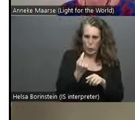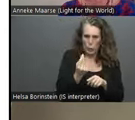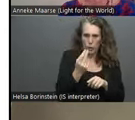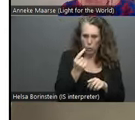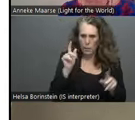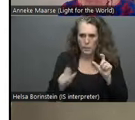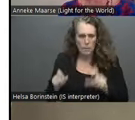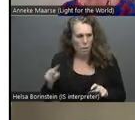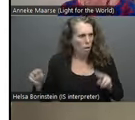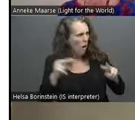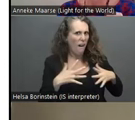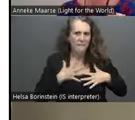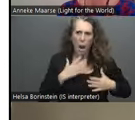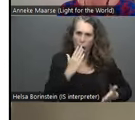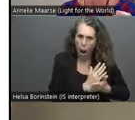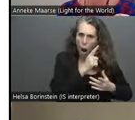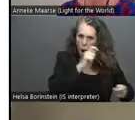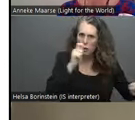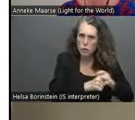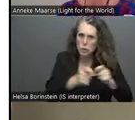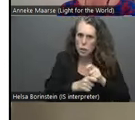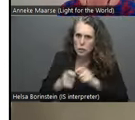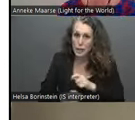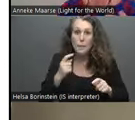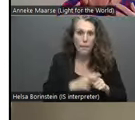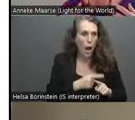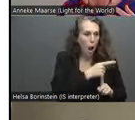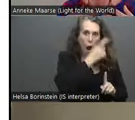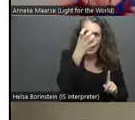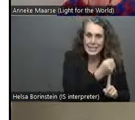success. 15:38:11 So we do a lot of work to, to show